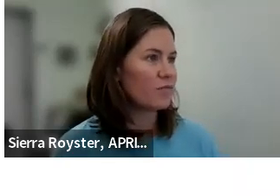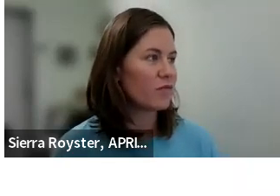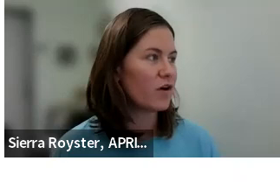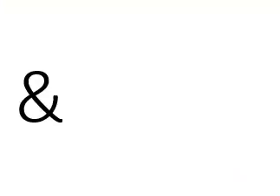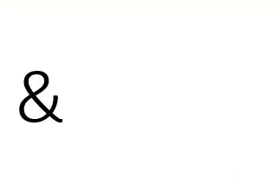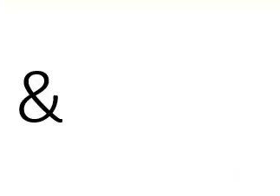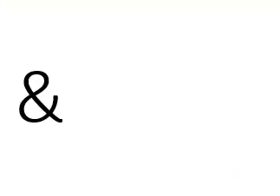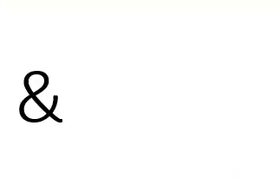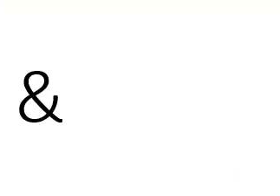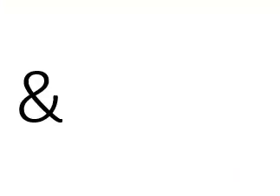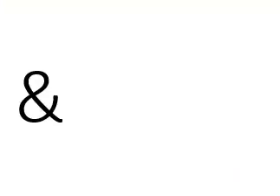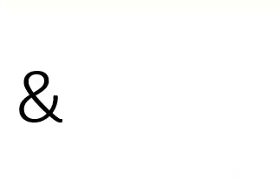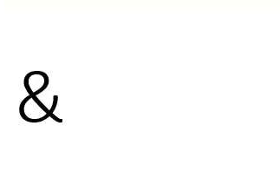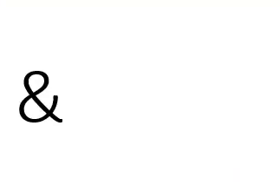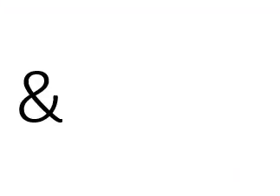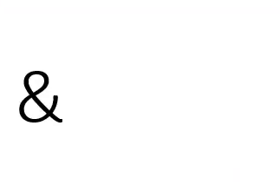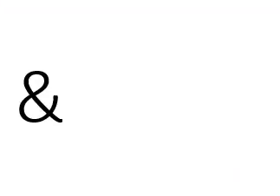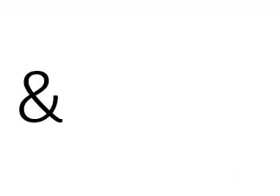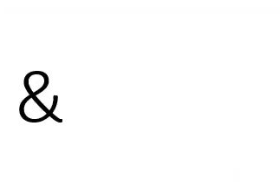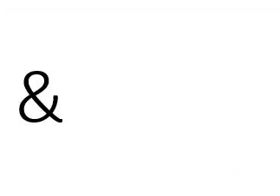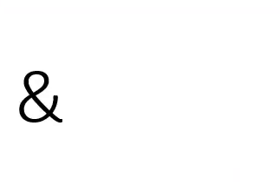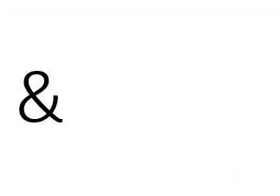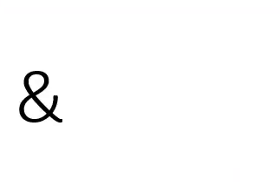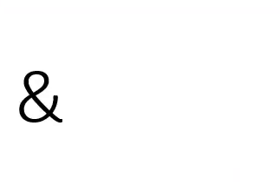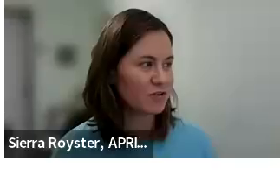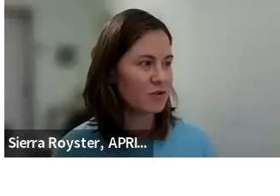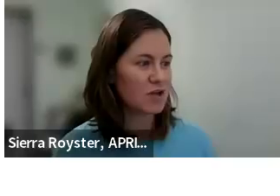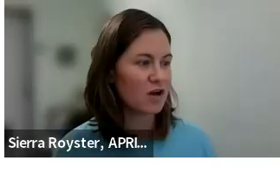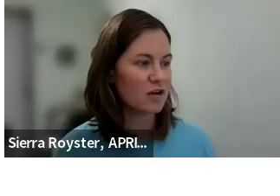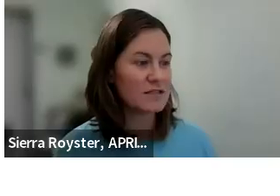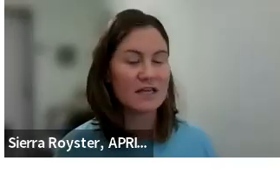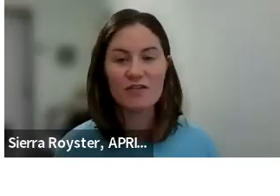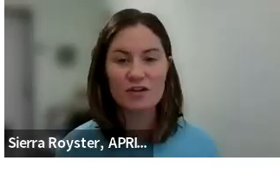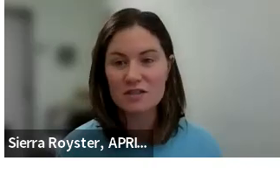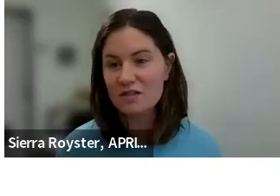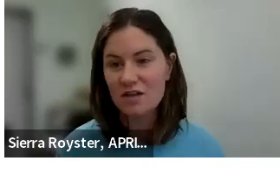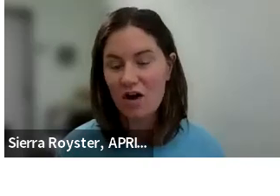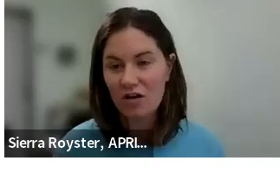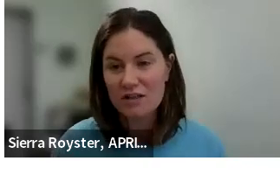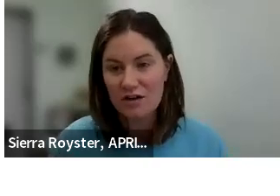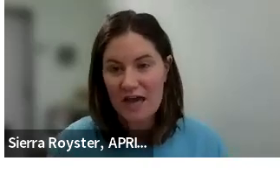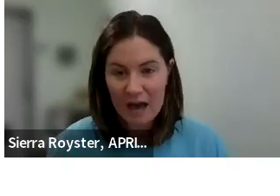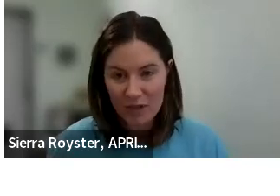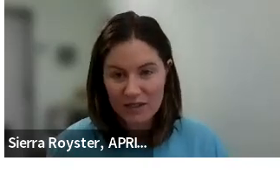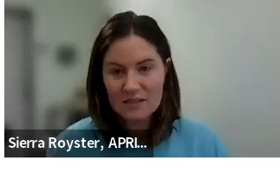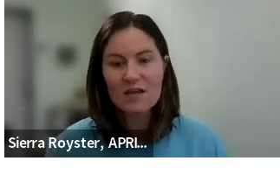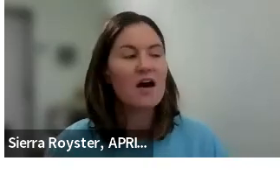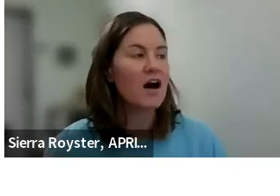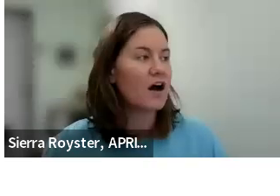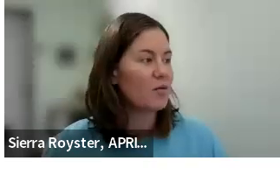This has been a question that you'll ask of. I want to make sure we share this piece as well this has been a question y'all have asked of what can y'all do.